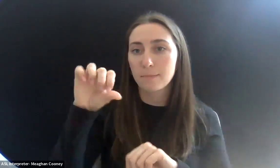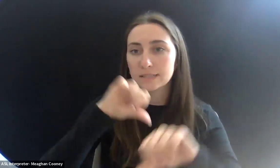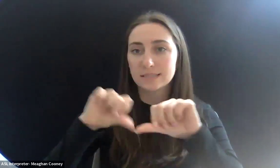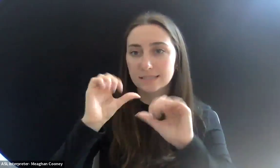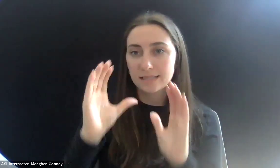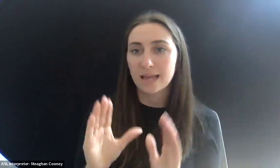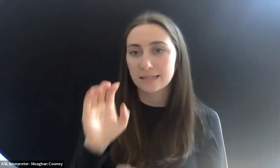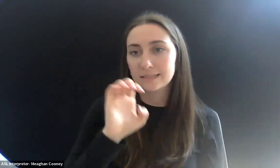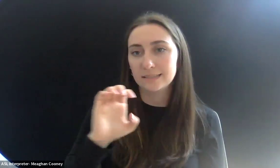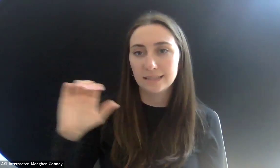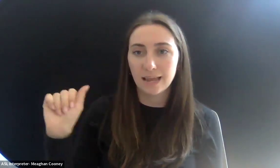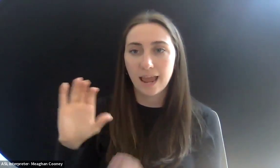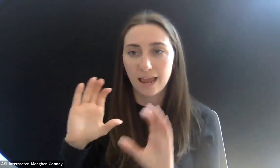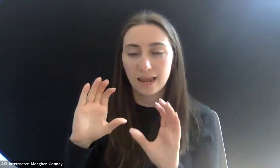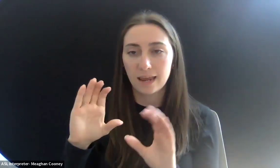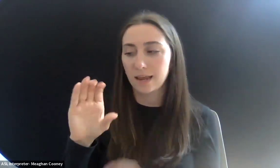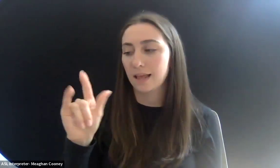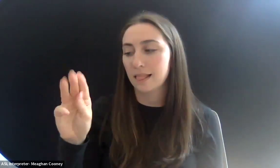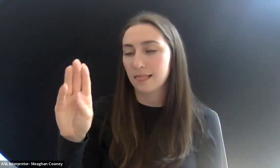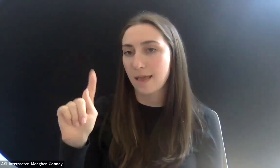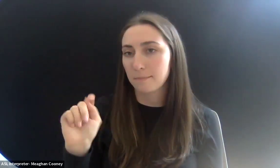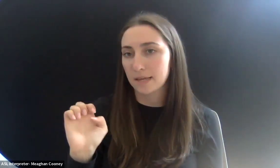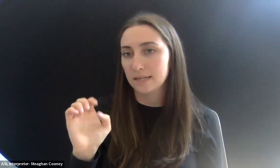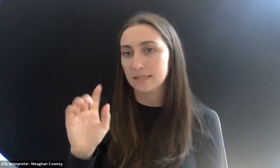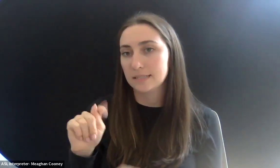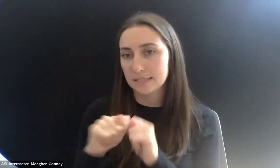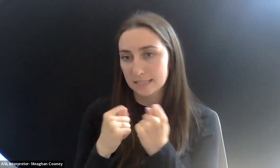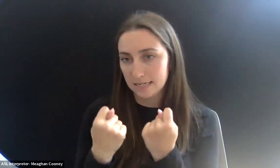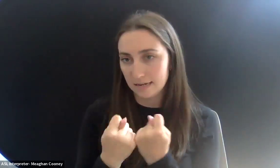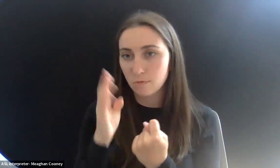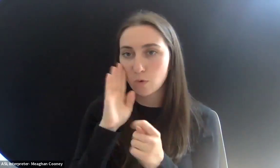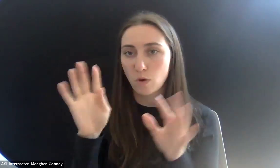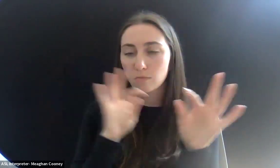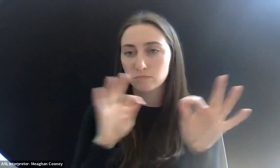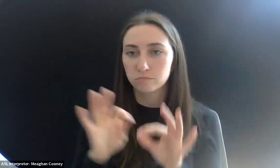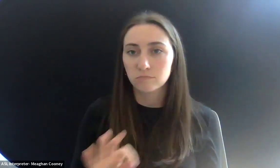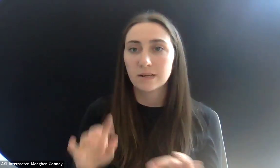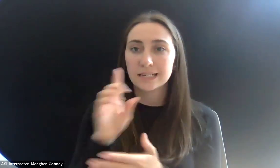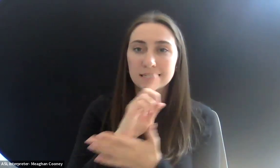climate team to present on the Climate resilience design Standards tool.